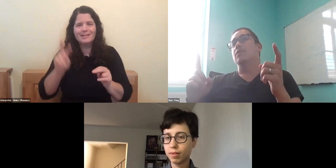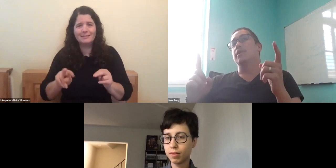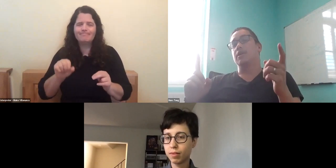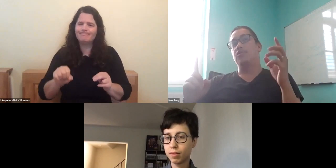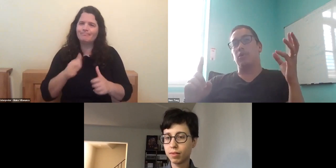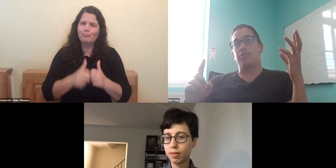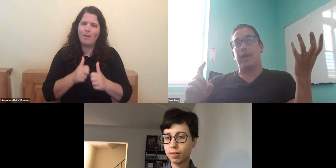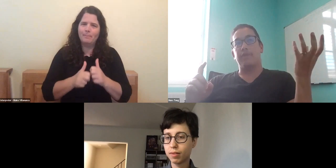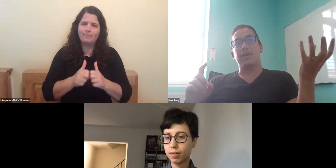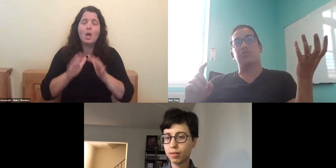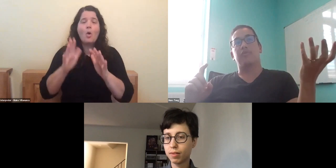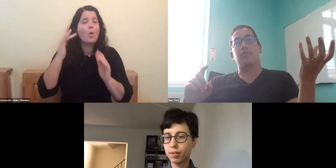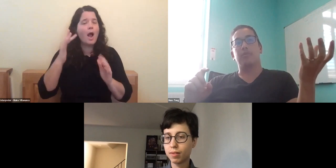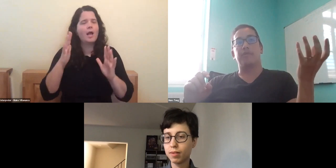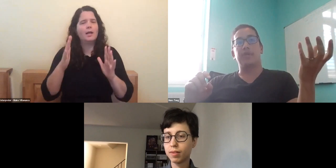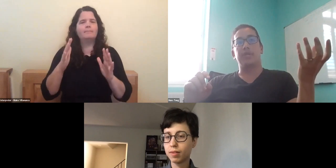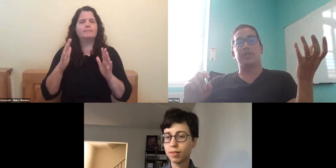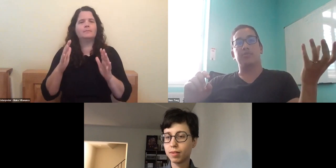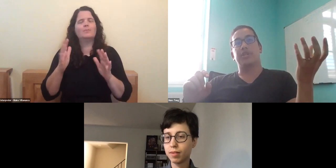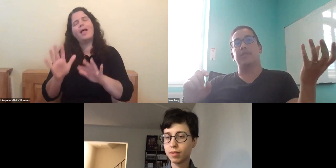yeah if you want to have the actual form of the subject